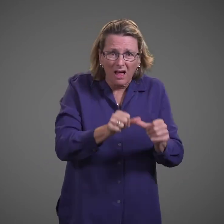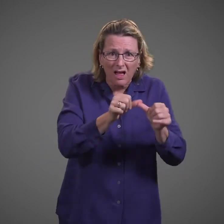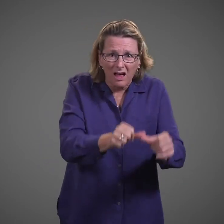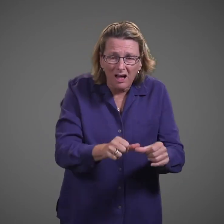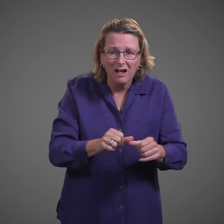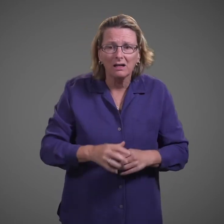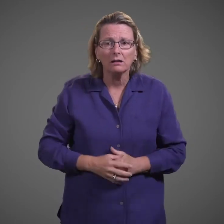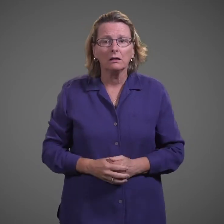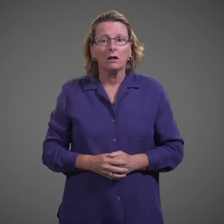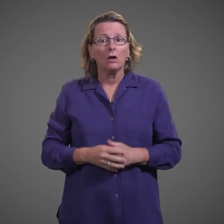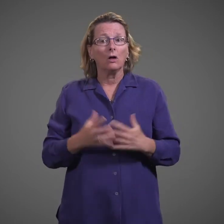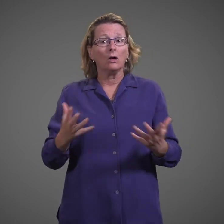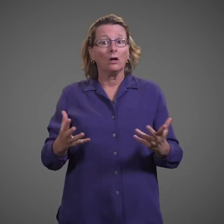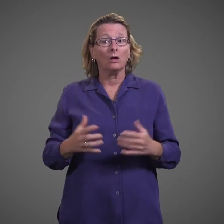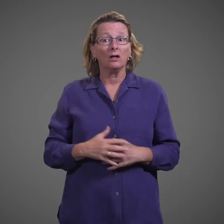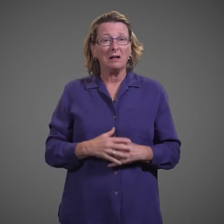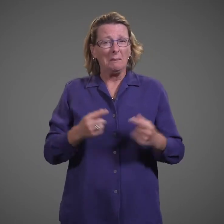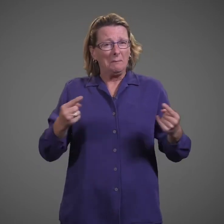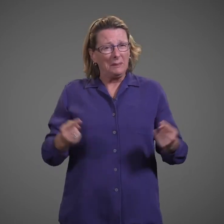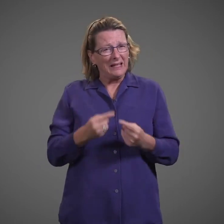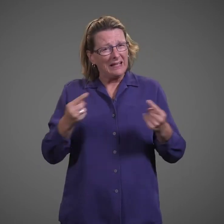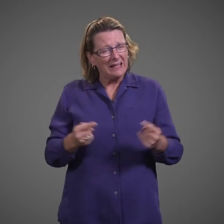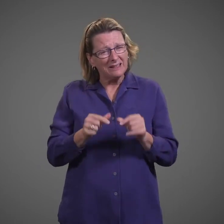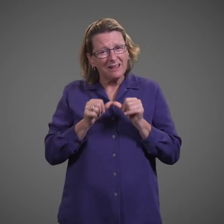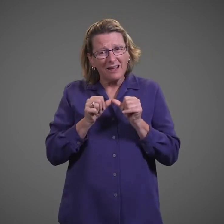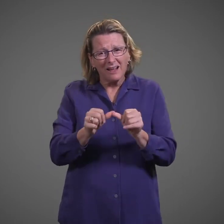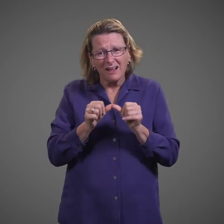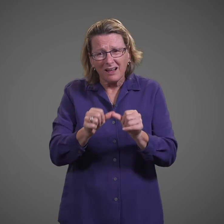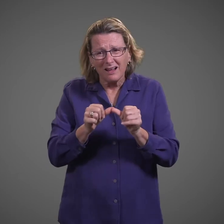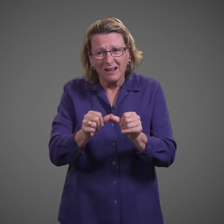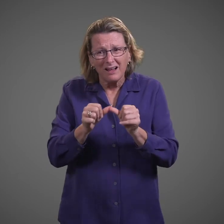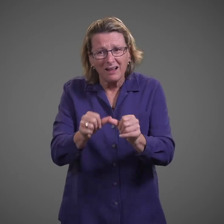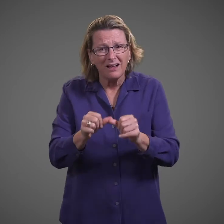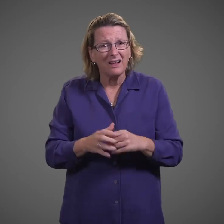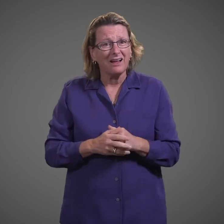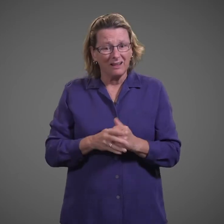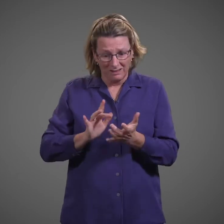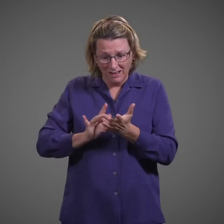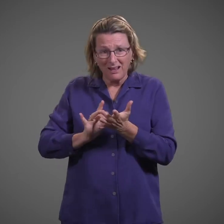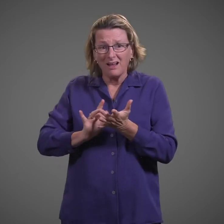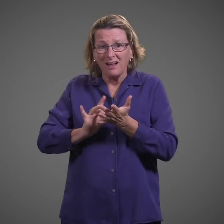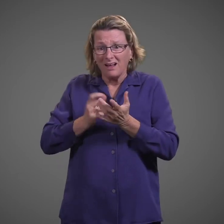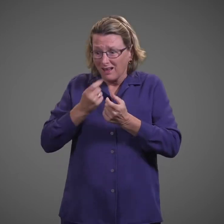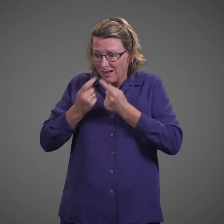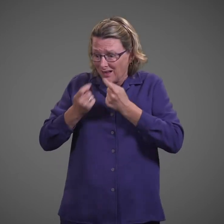If your pain continues and pain medications aren't helping.